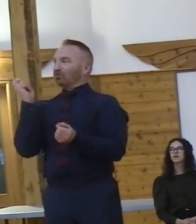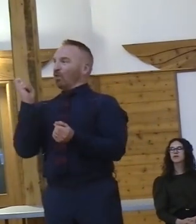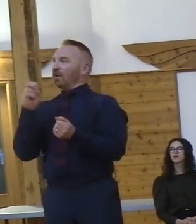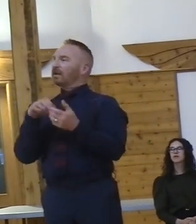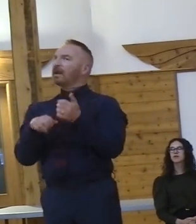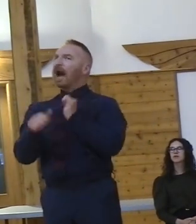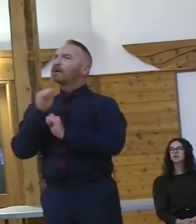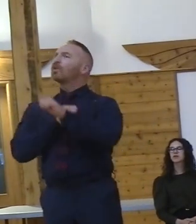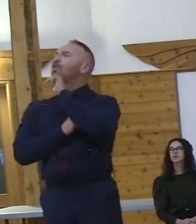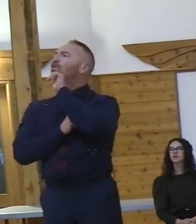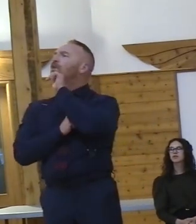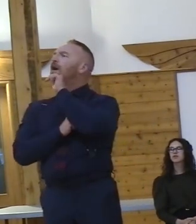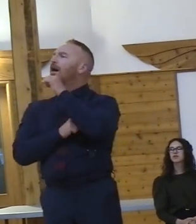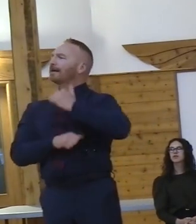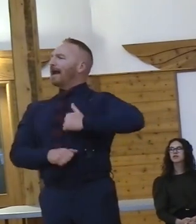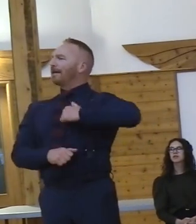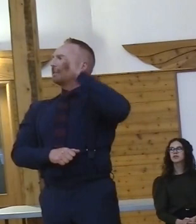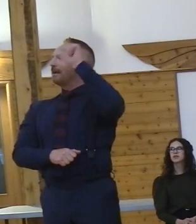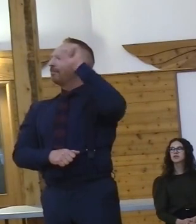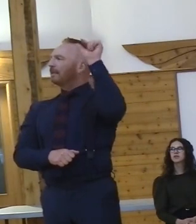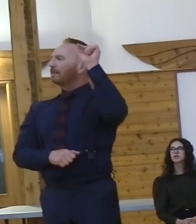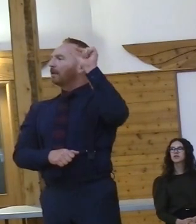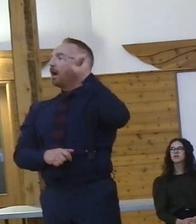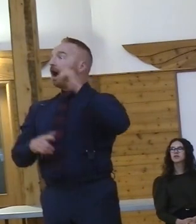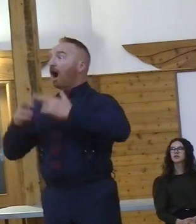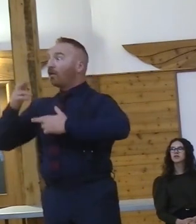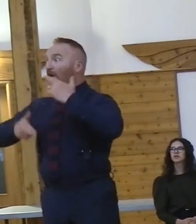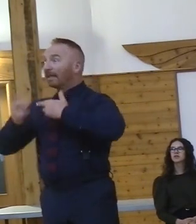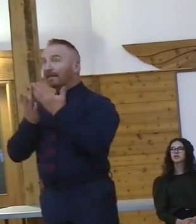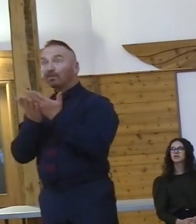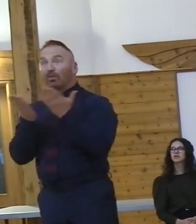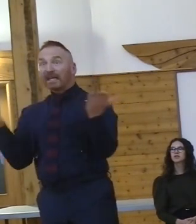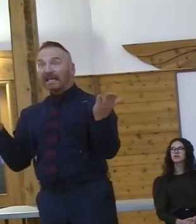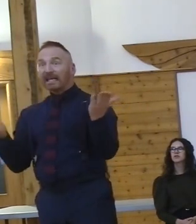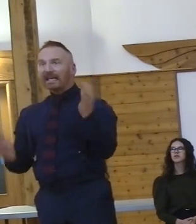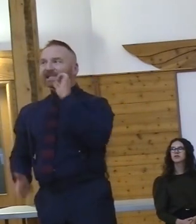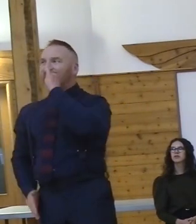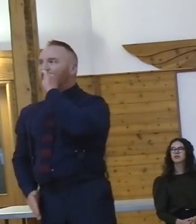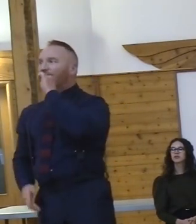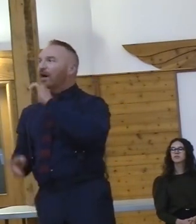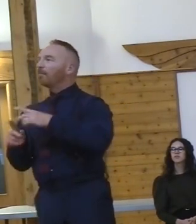Our relatives are suffering but they're also fighting back.